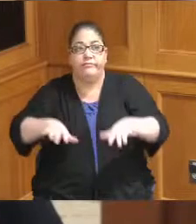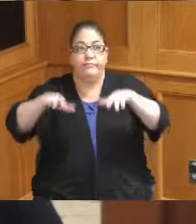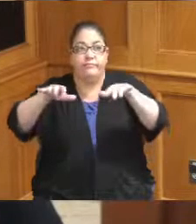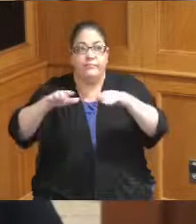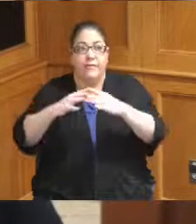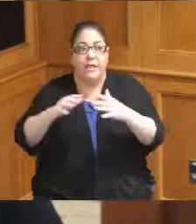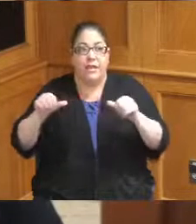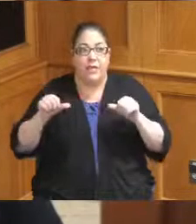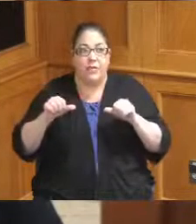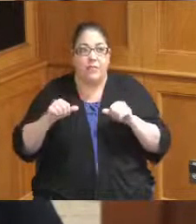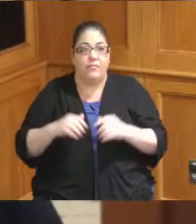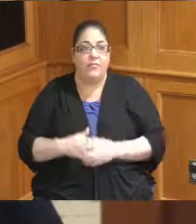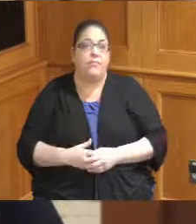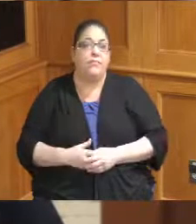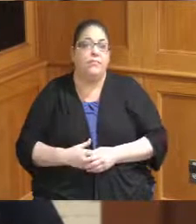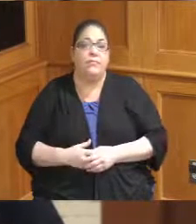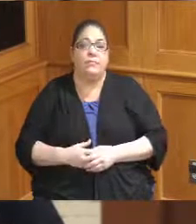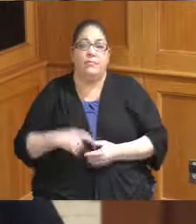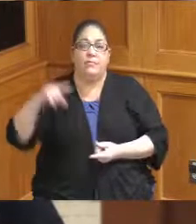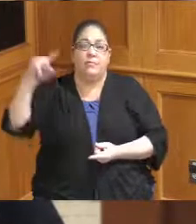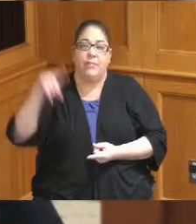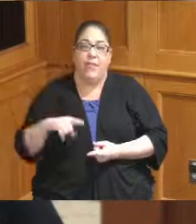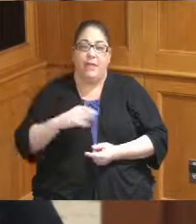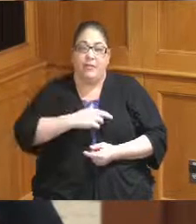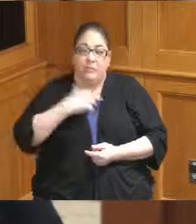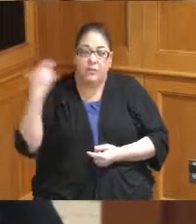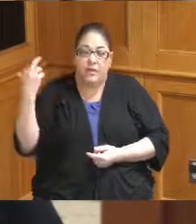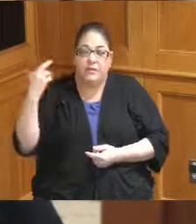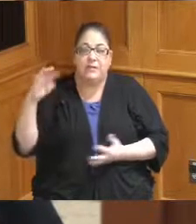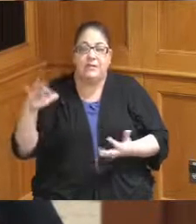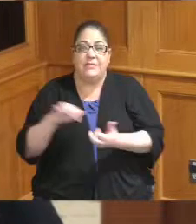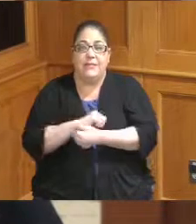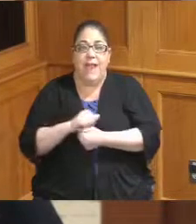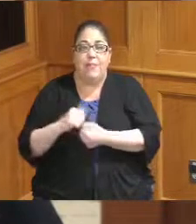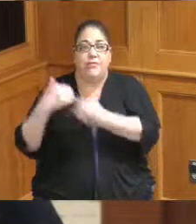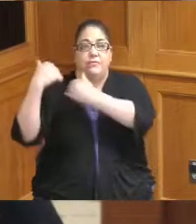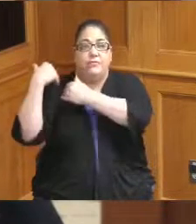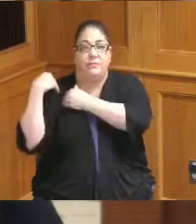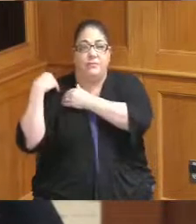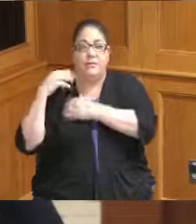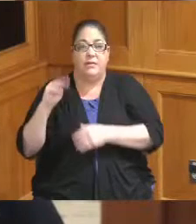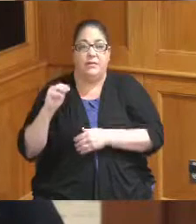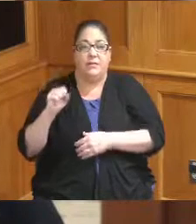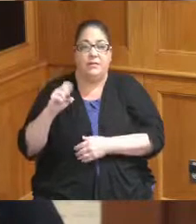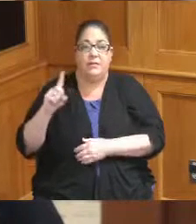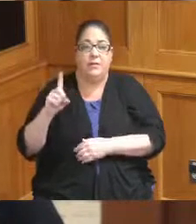the risk of damage and reducing MSD's liability under the sewer backup program